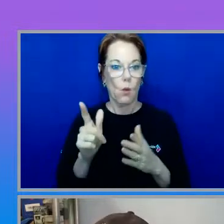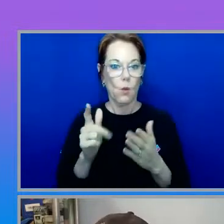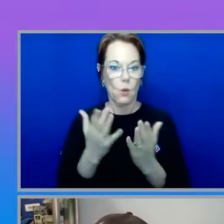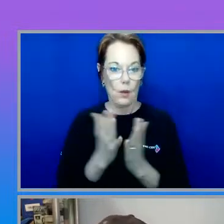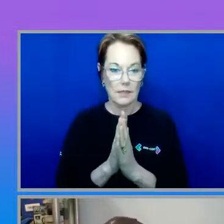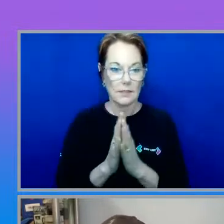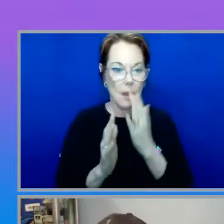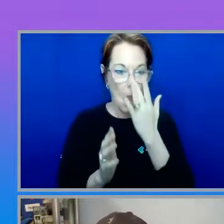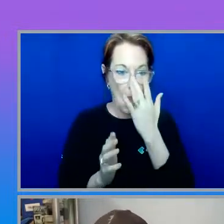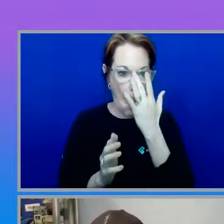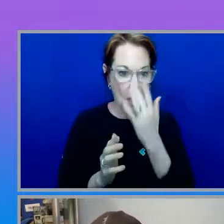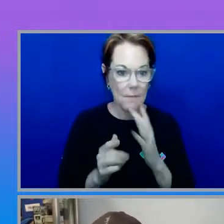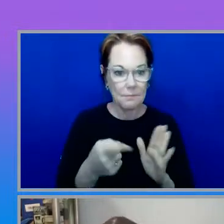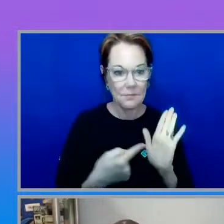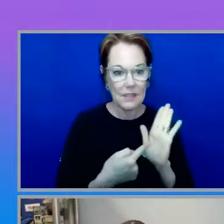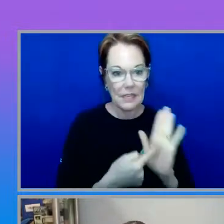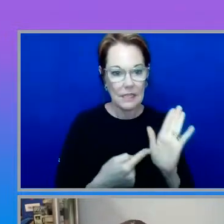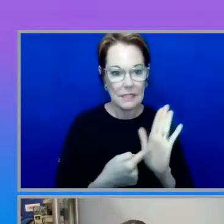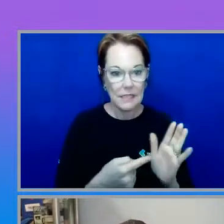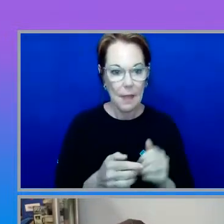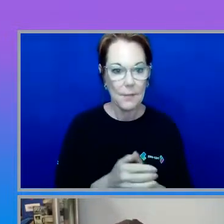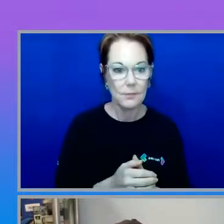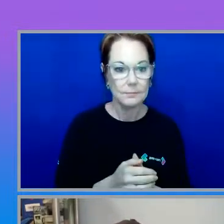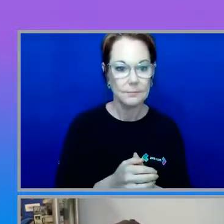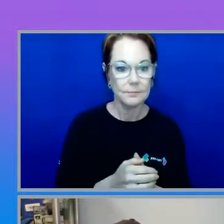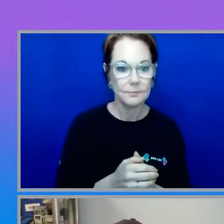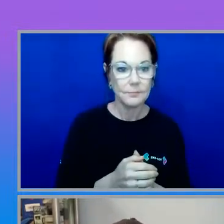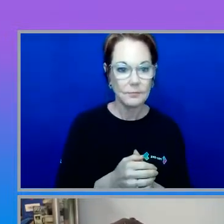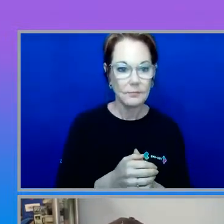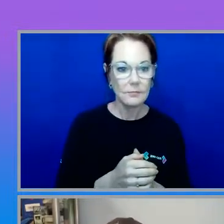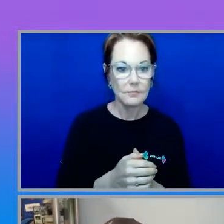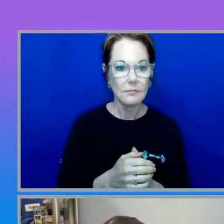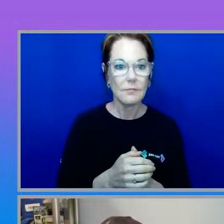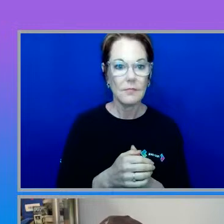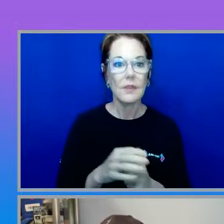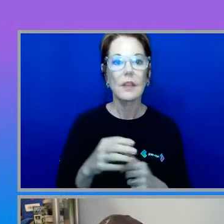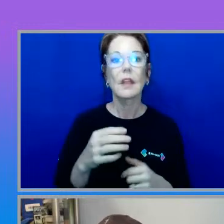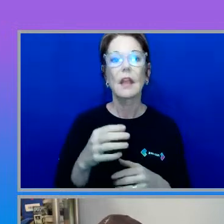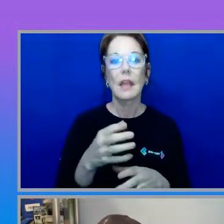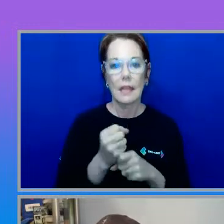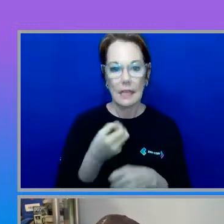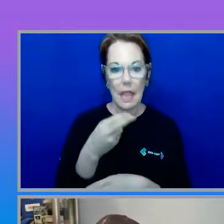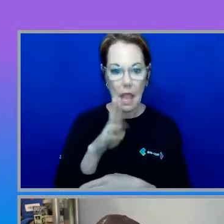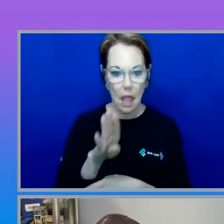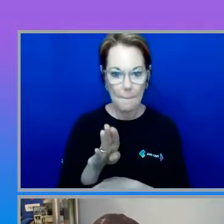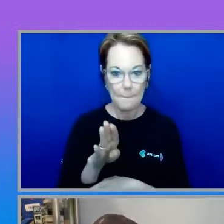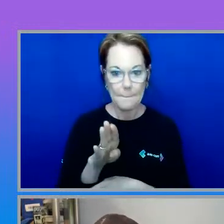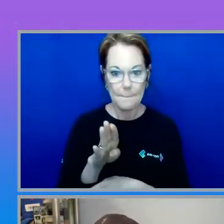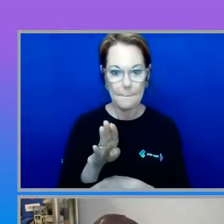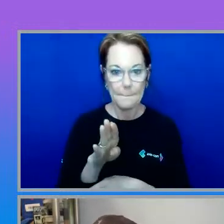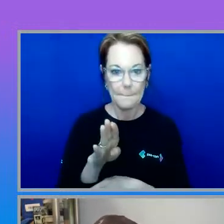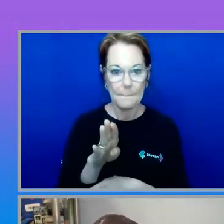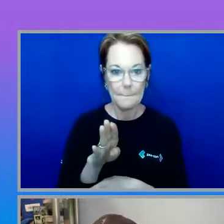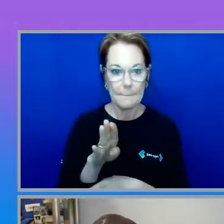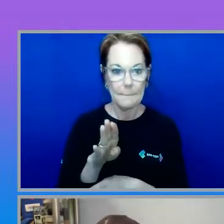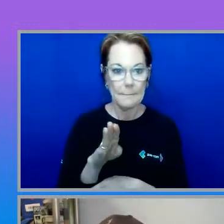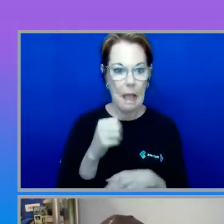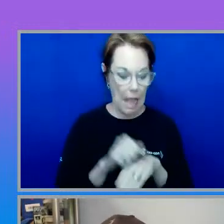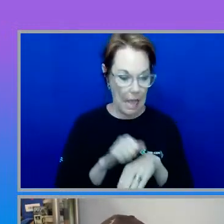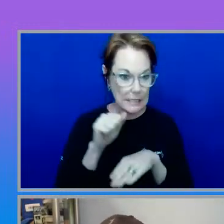example of a pull request within GitHub. And you can see here